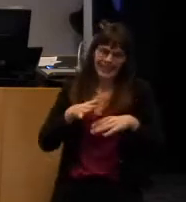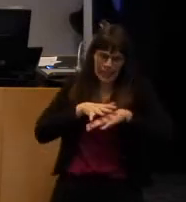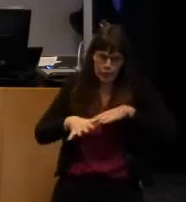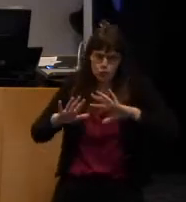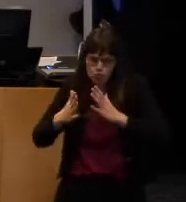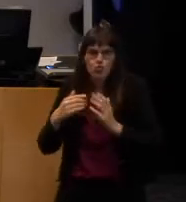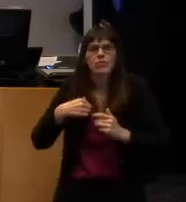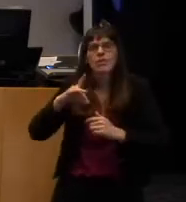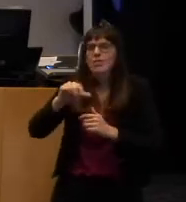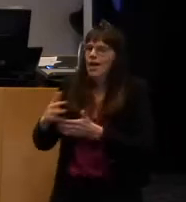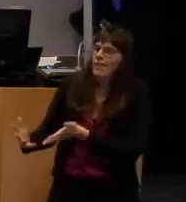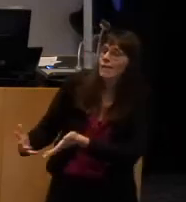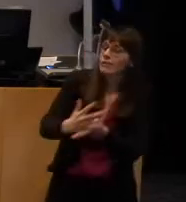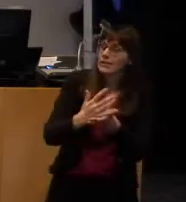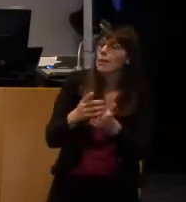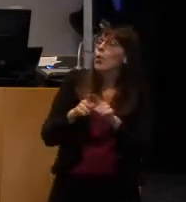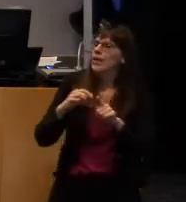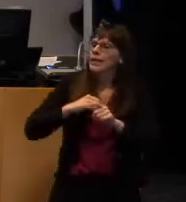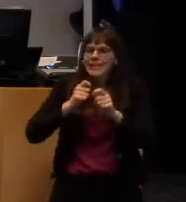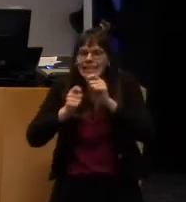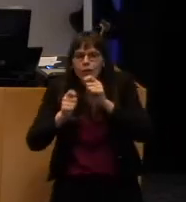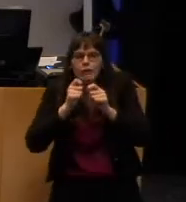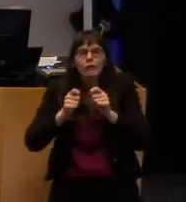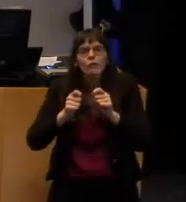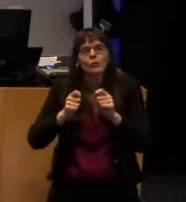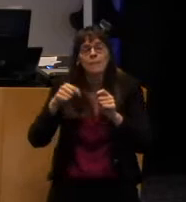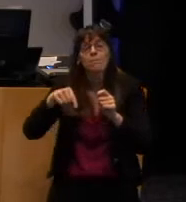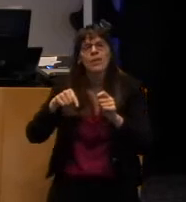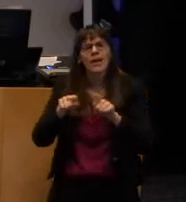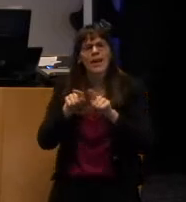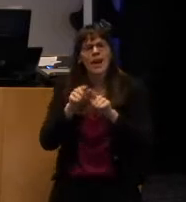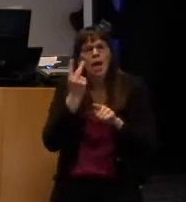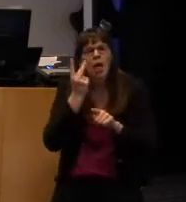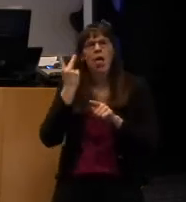particularly the retrospective interviews, so where I would have an interview with the interpreter.